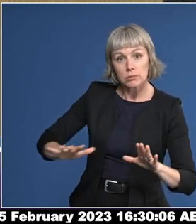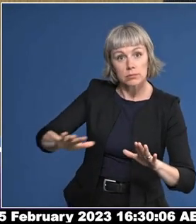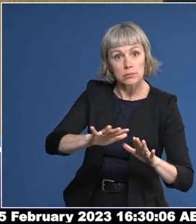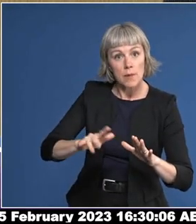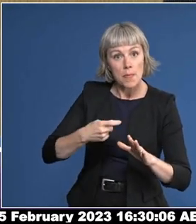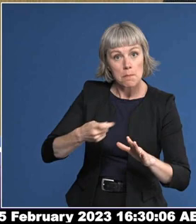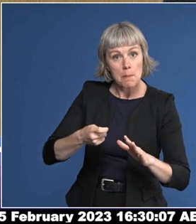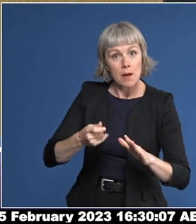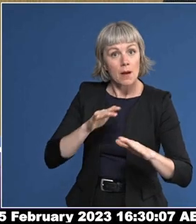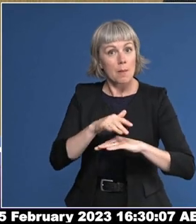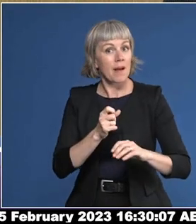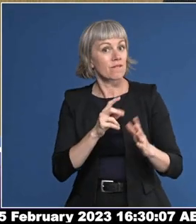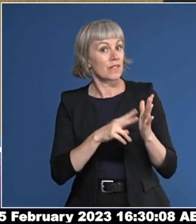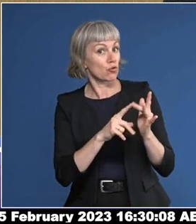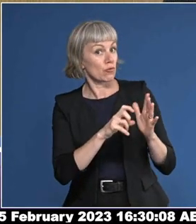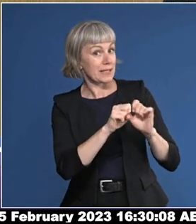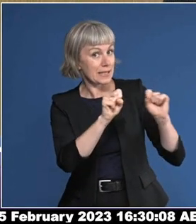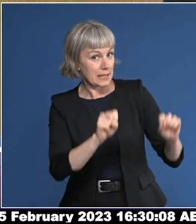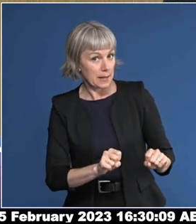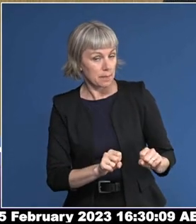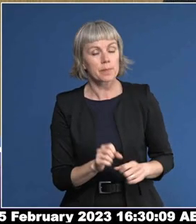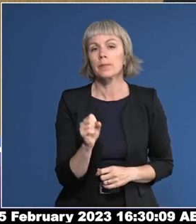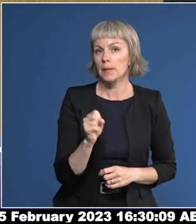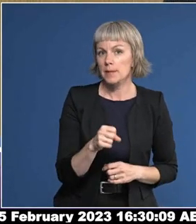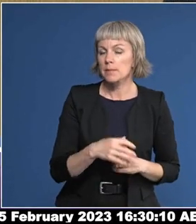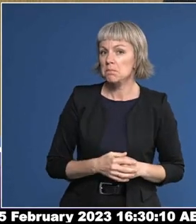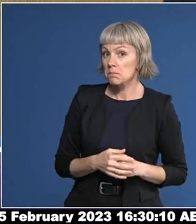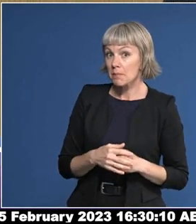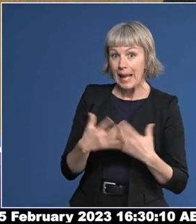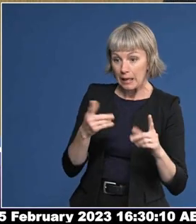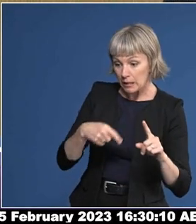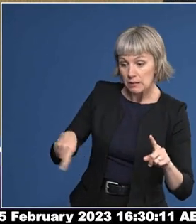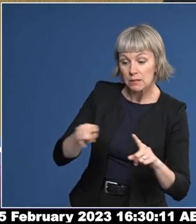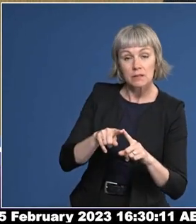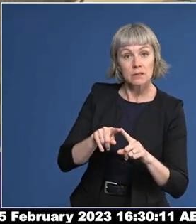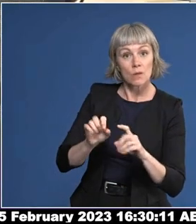And are you aware of any providers who are actively encouraging their workers to register?